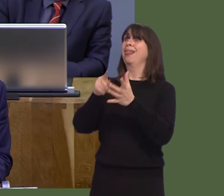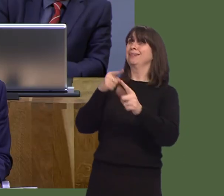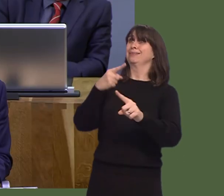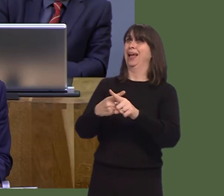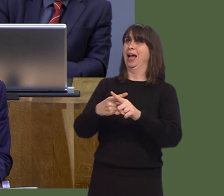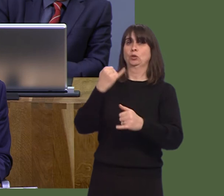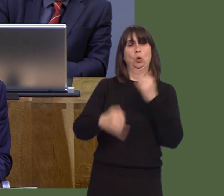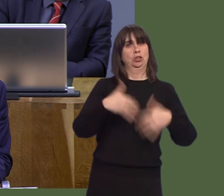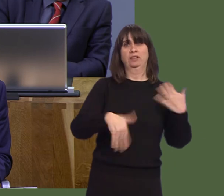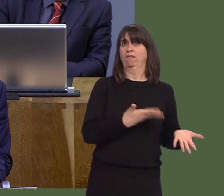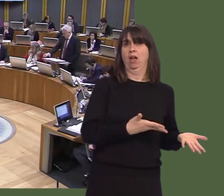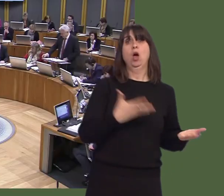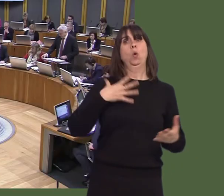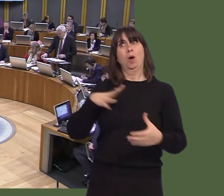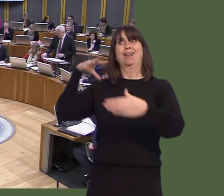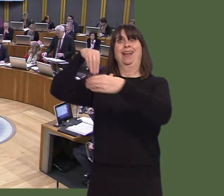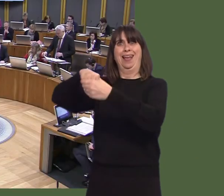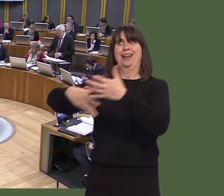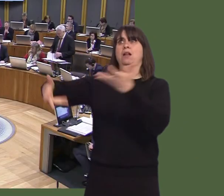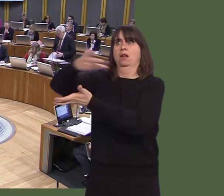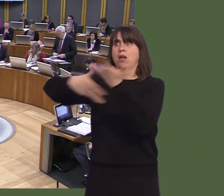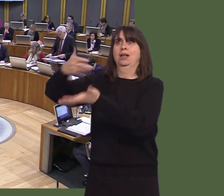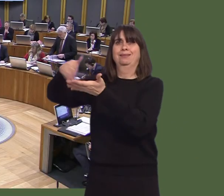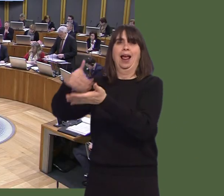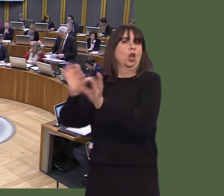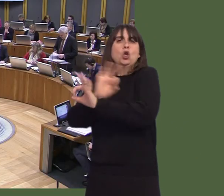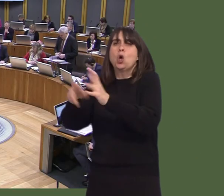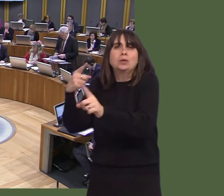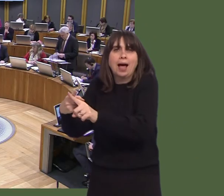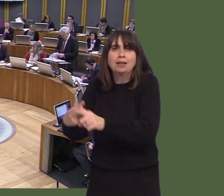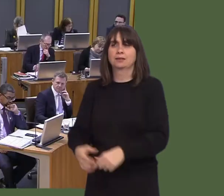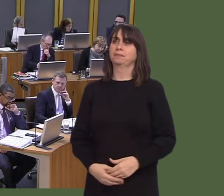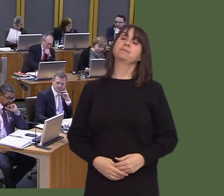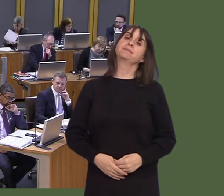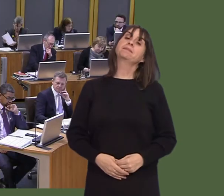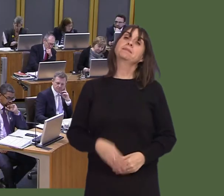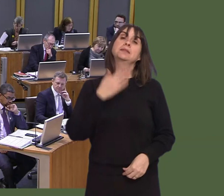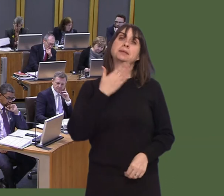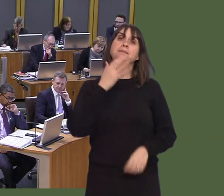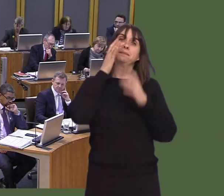our own digital services, and we are working with the UK Government as well. We are actively engaged with the recently launched UK knowledge transfer networks for